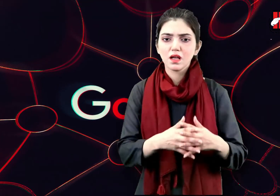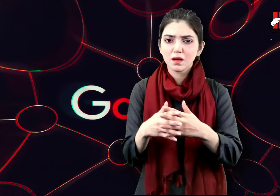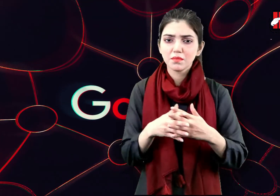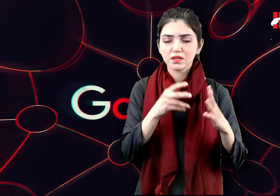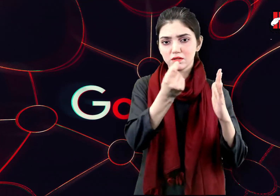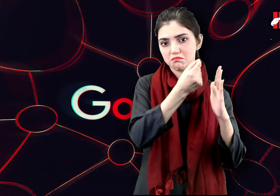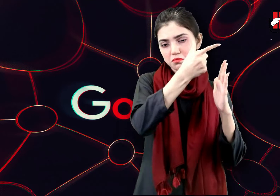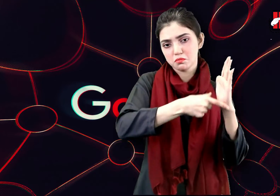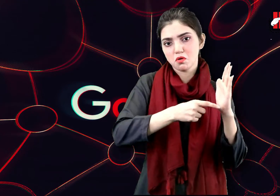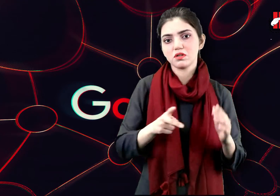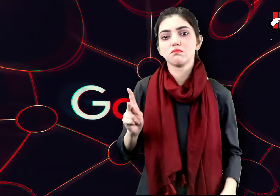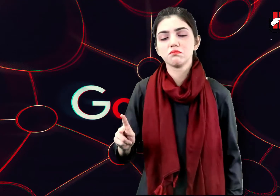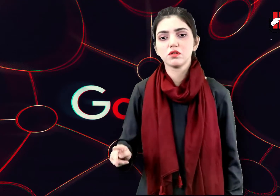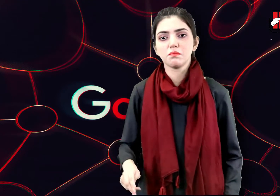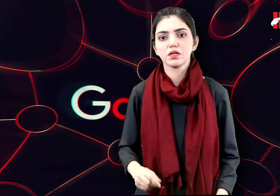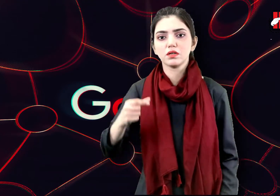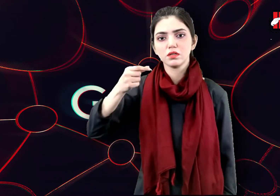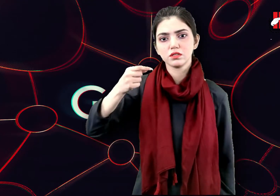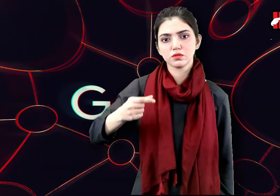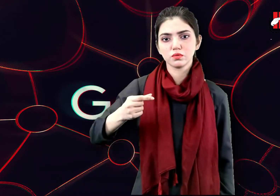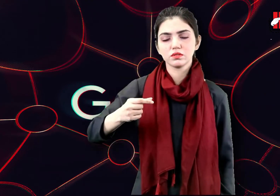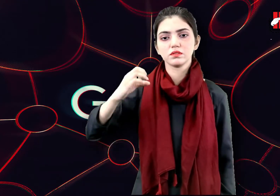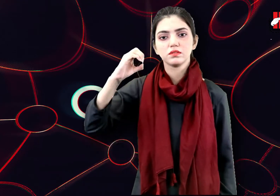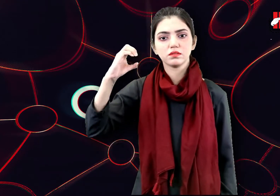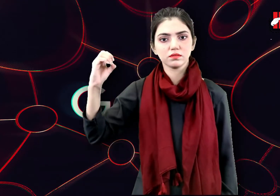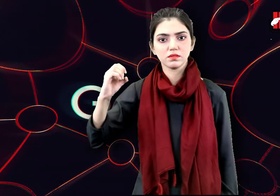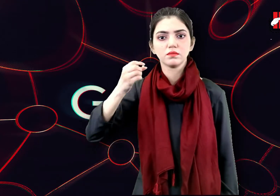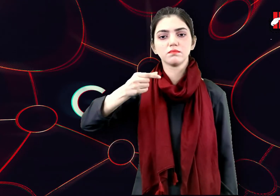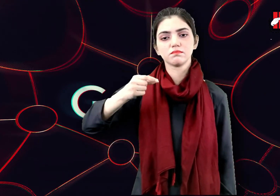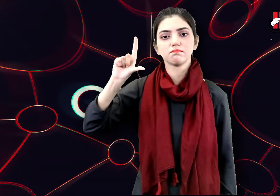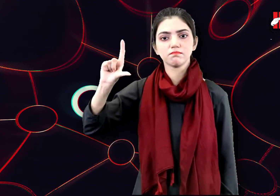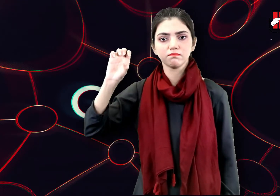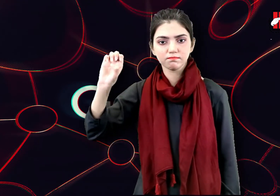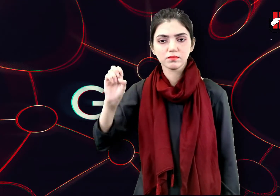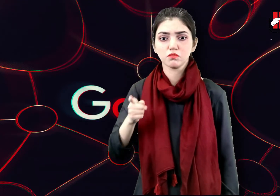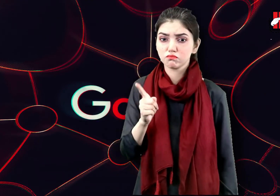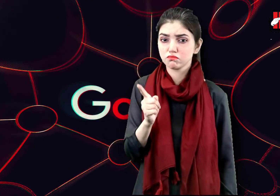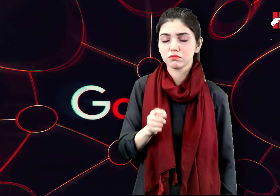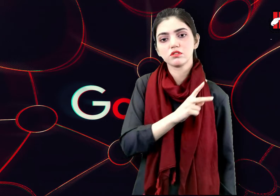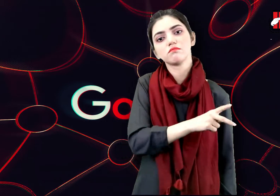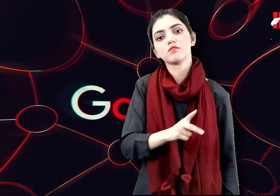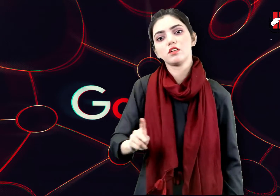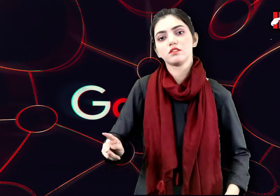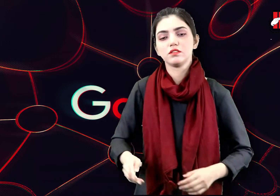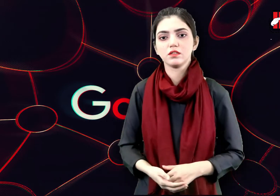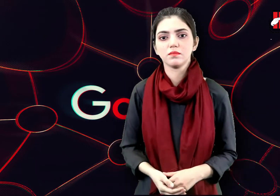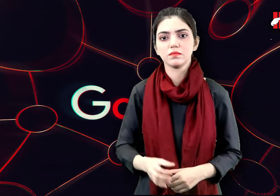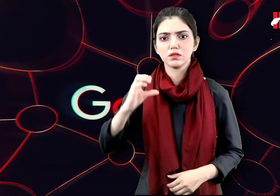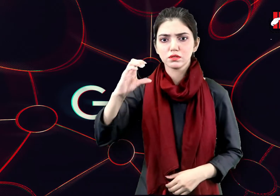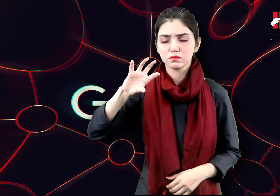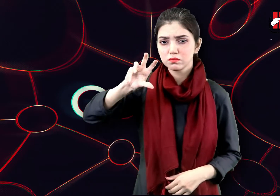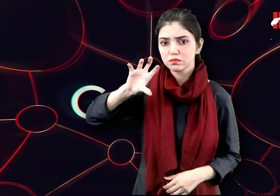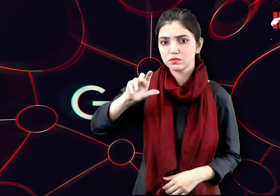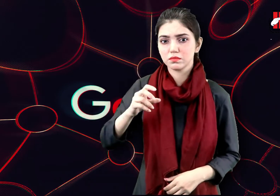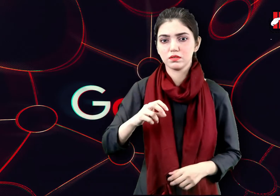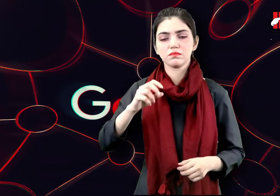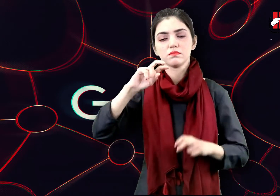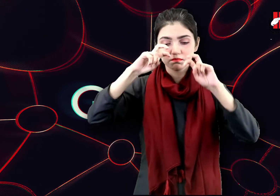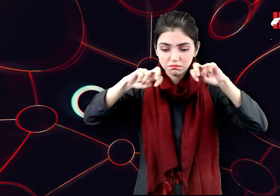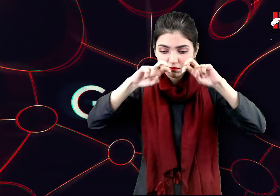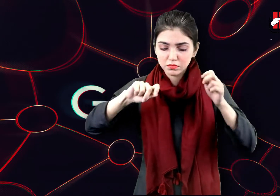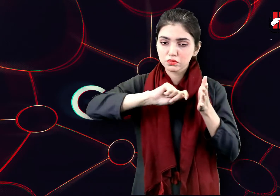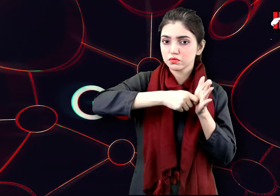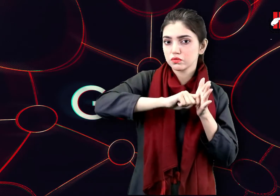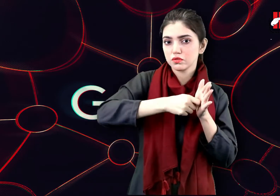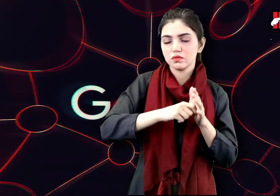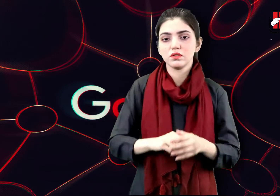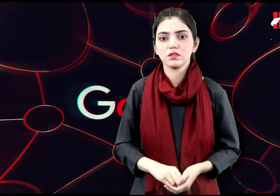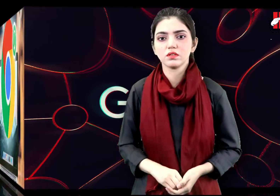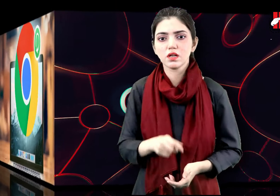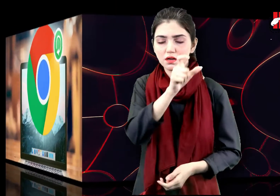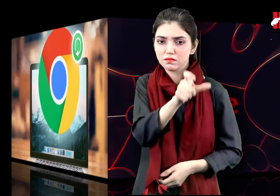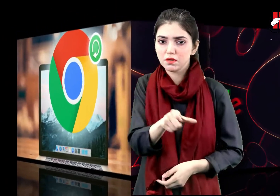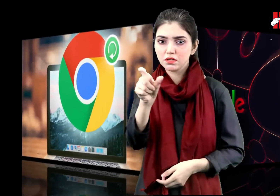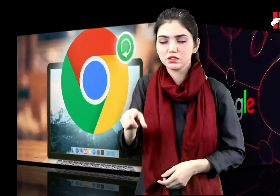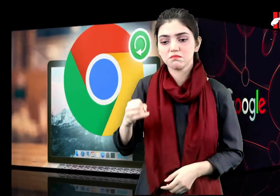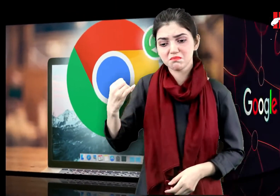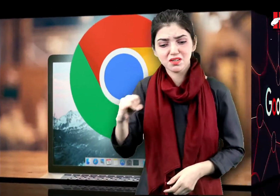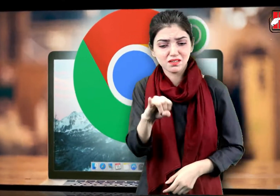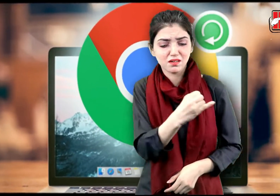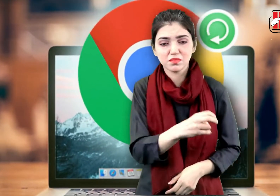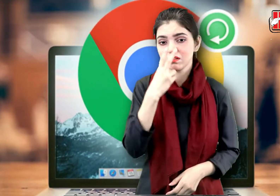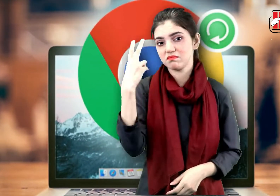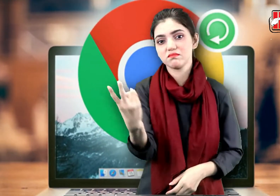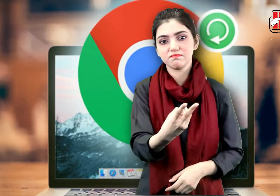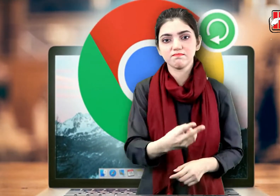According to a US report, Google has issued a warning that Google Chrome has security flaws.